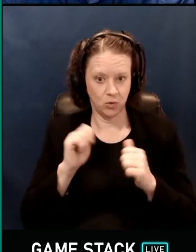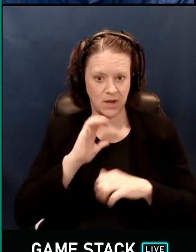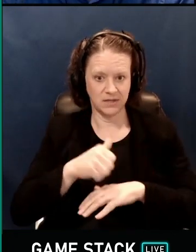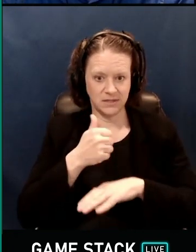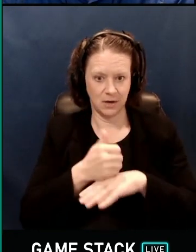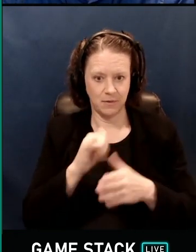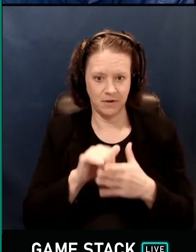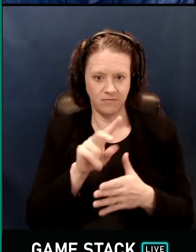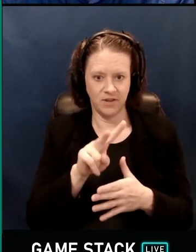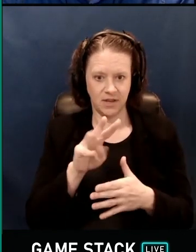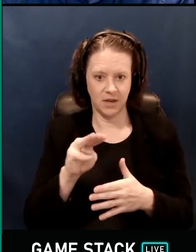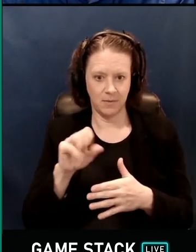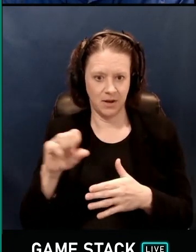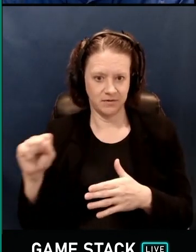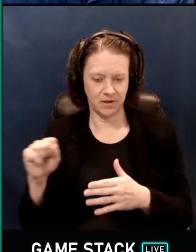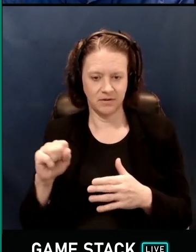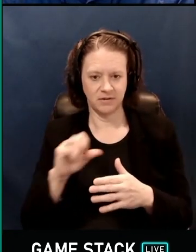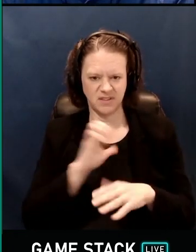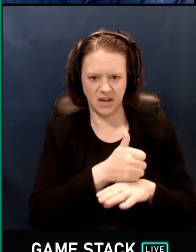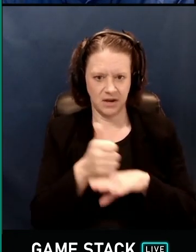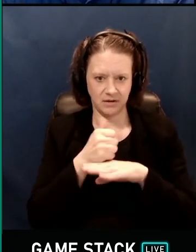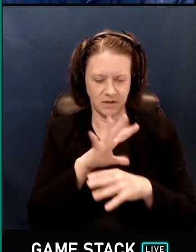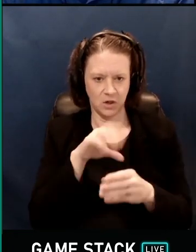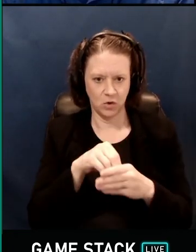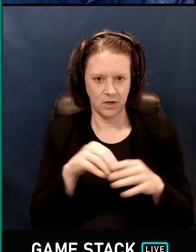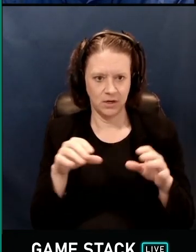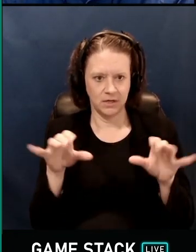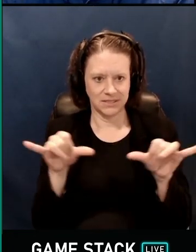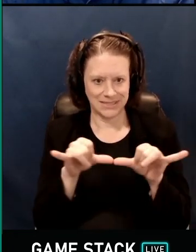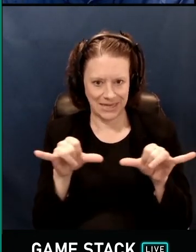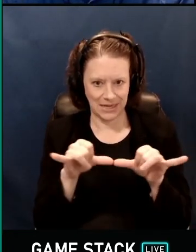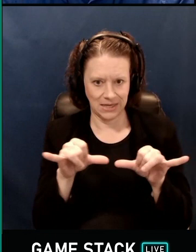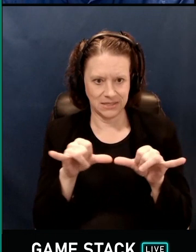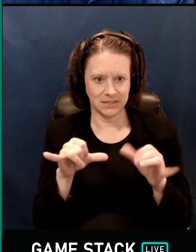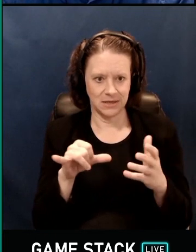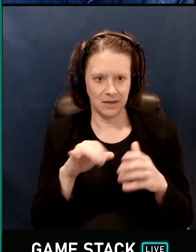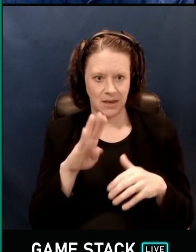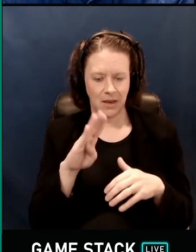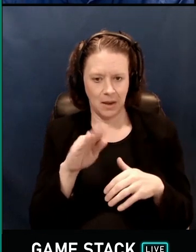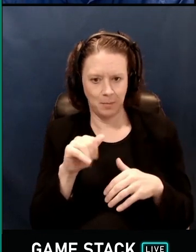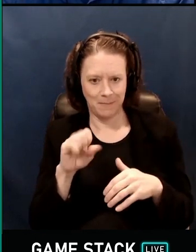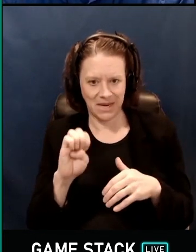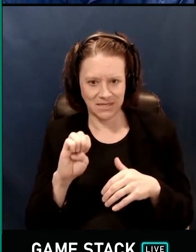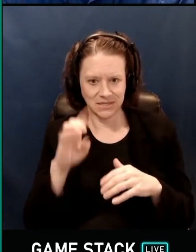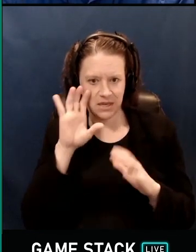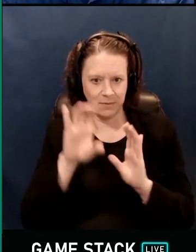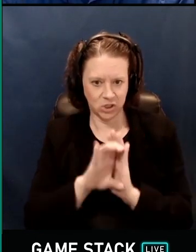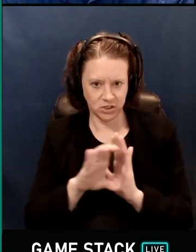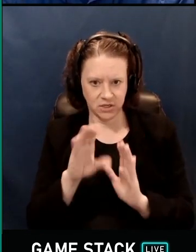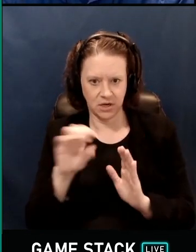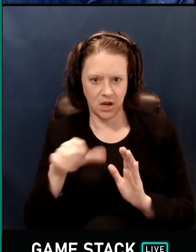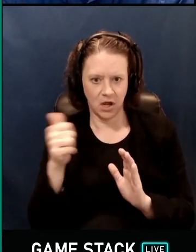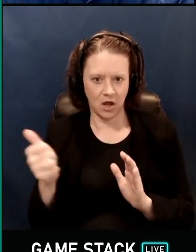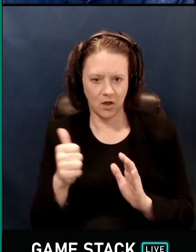including size based images, and other features like ephemeral OS disk.